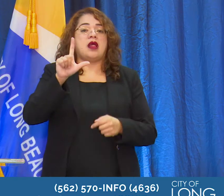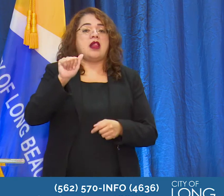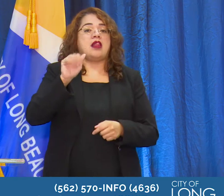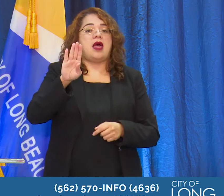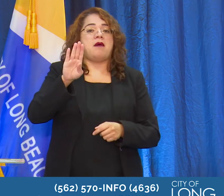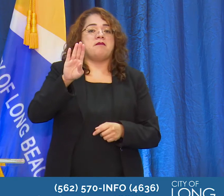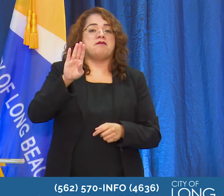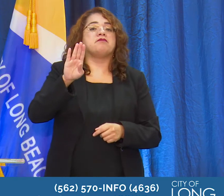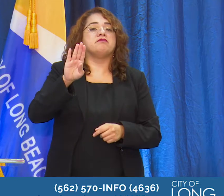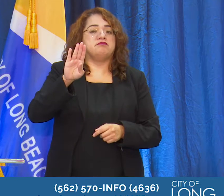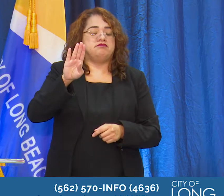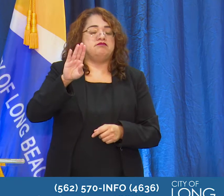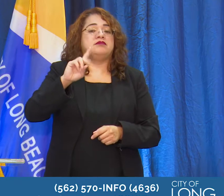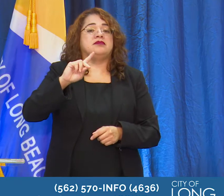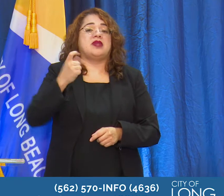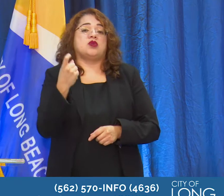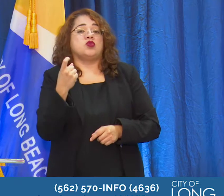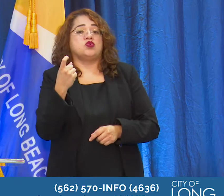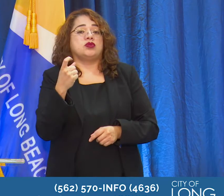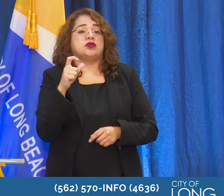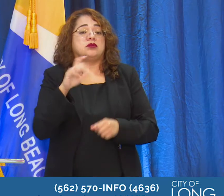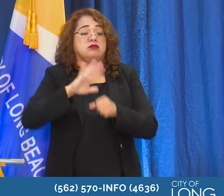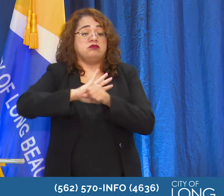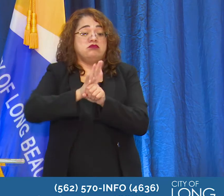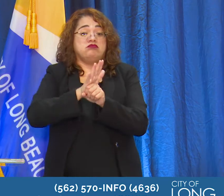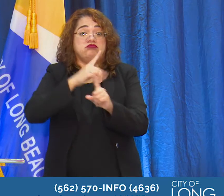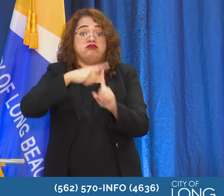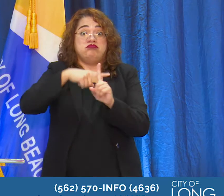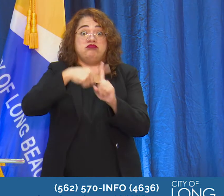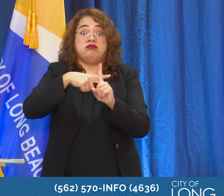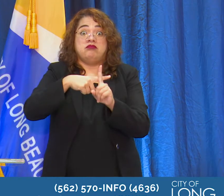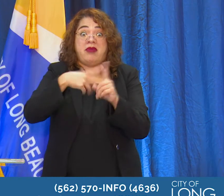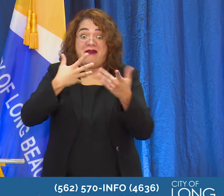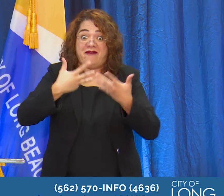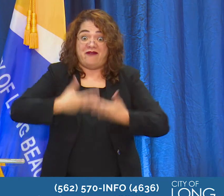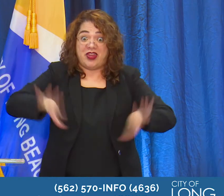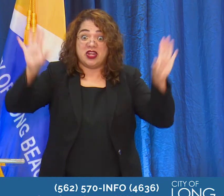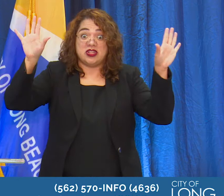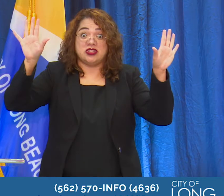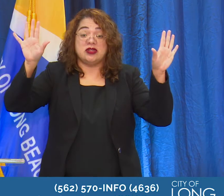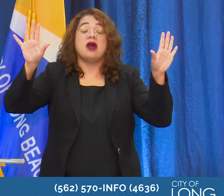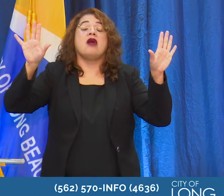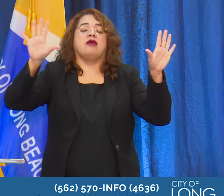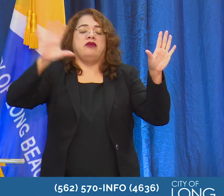diagnosis of COVID-19. Two, you must be completely recovered with no